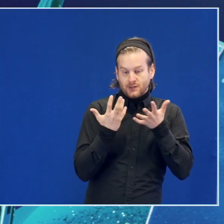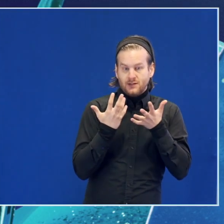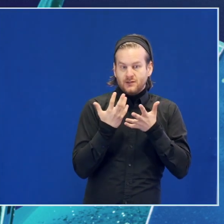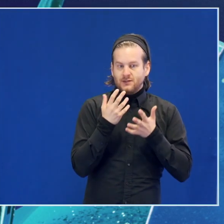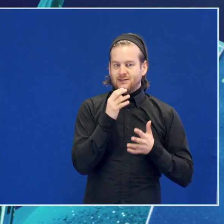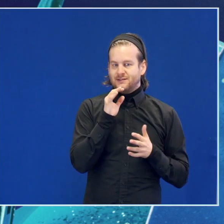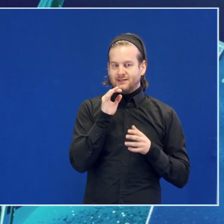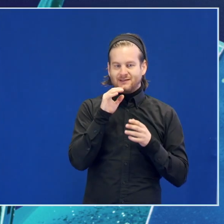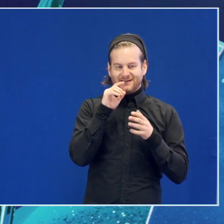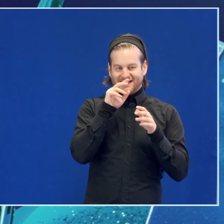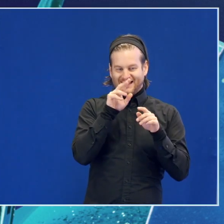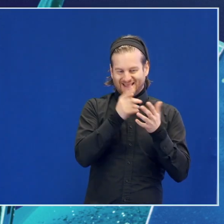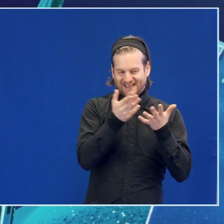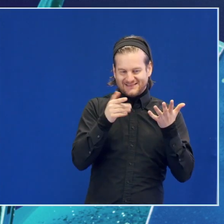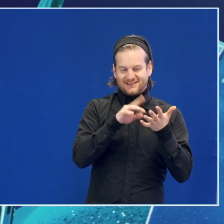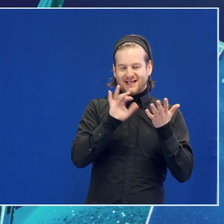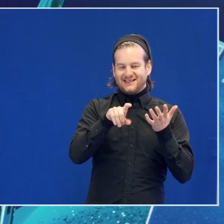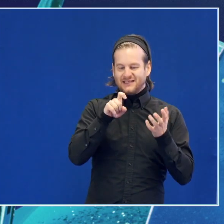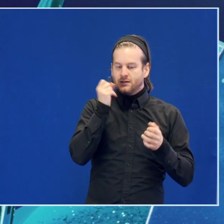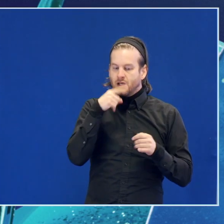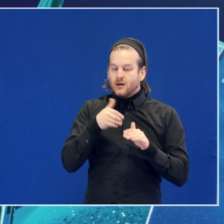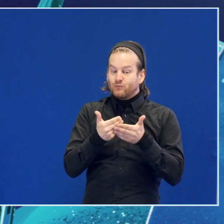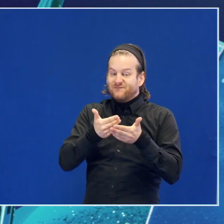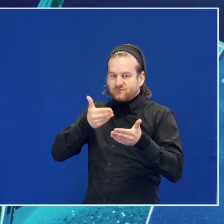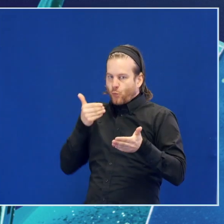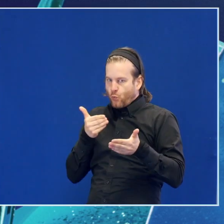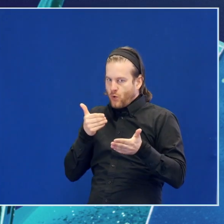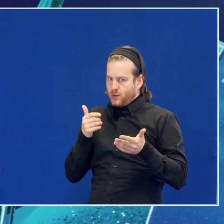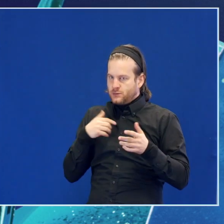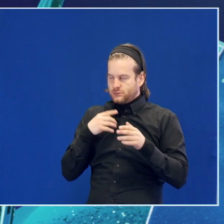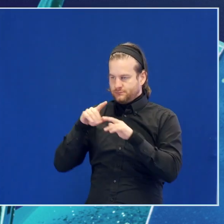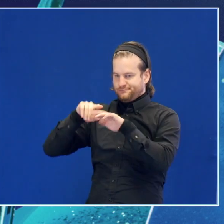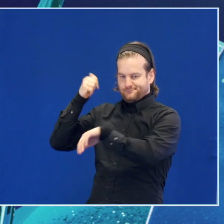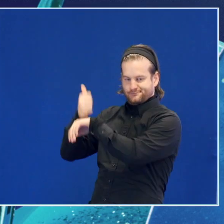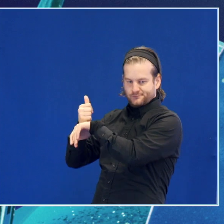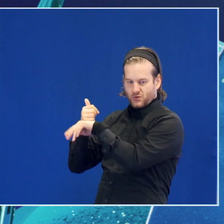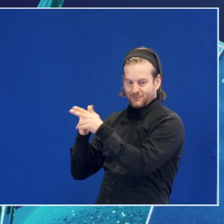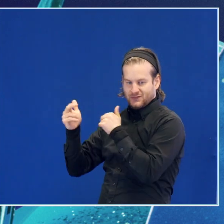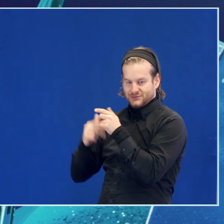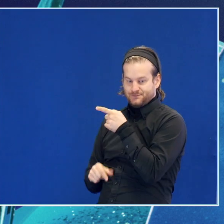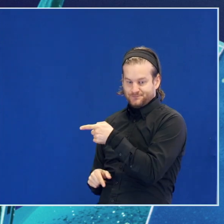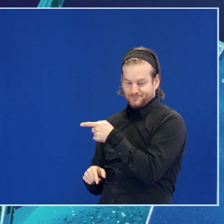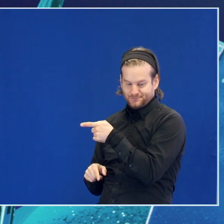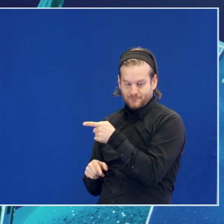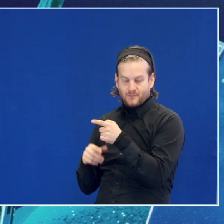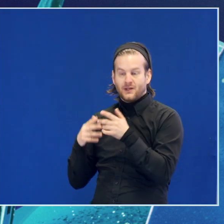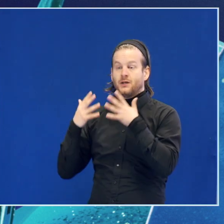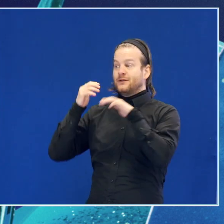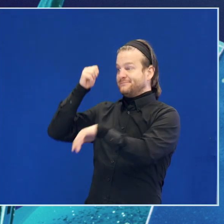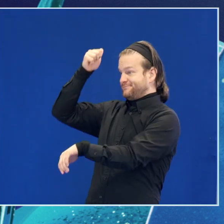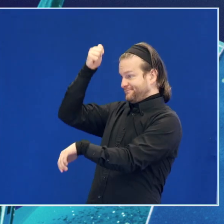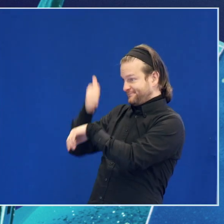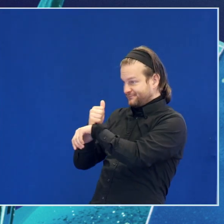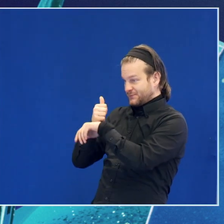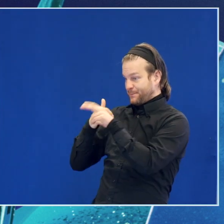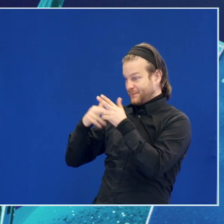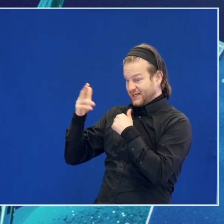Post-move, you can see on the graph, almost all of the points moved into the high importance,